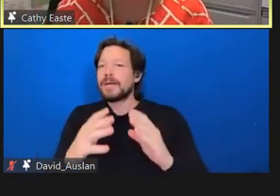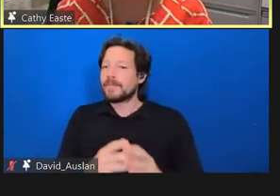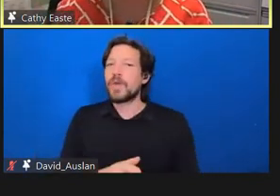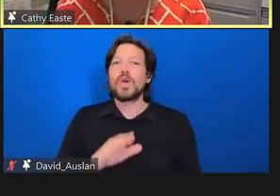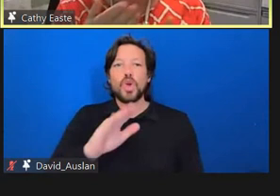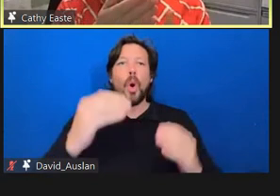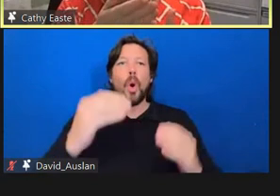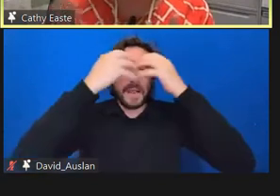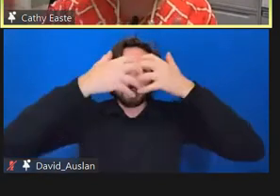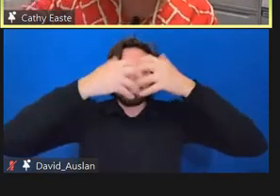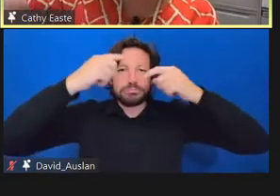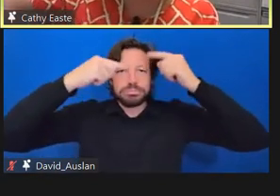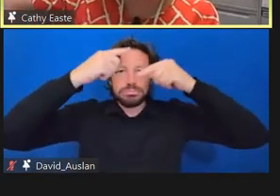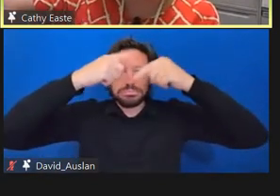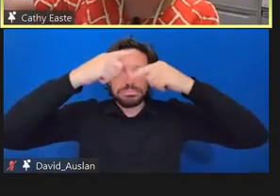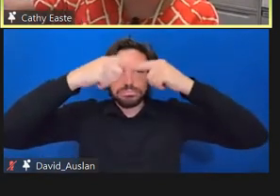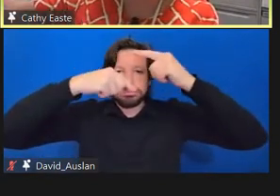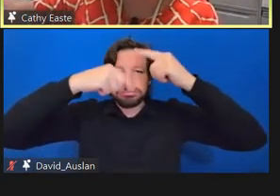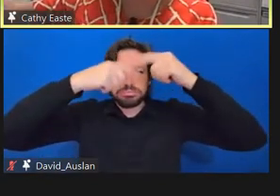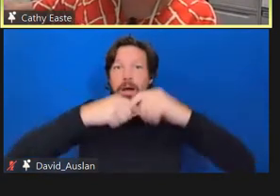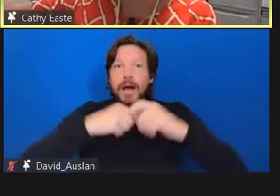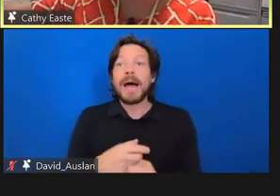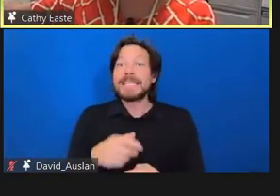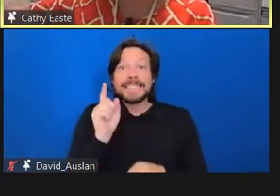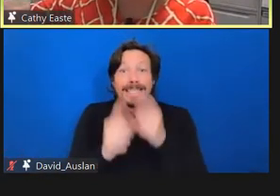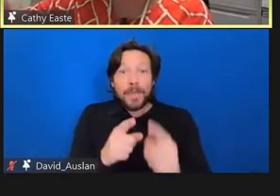trying to work on that, and then, they go off on a tangent. So everything you've done in preparation